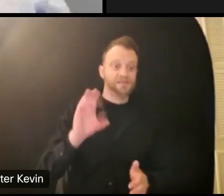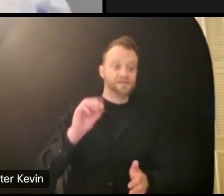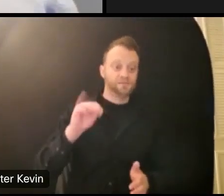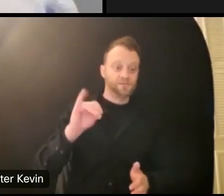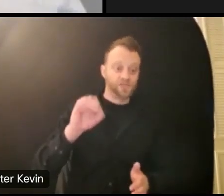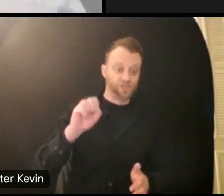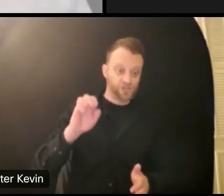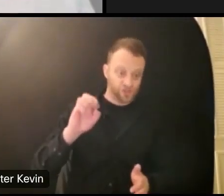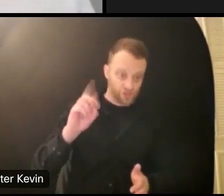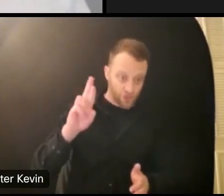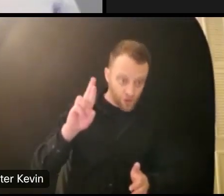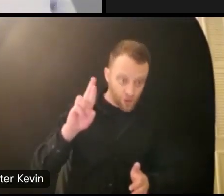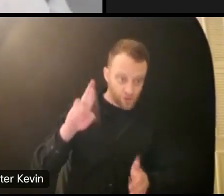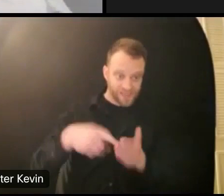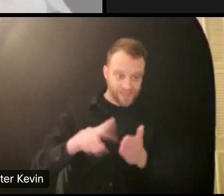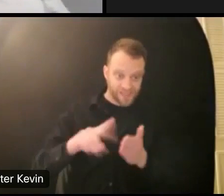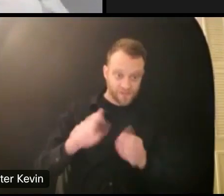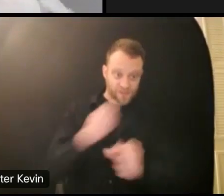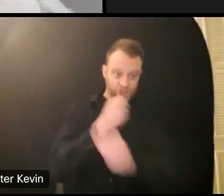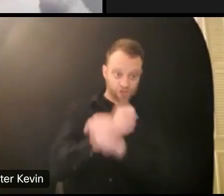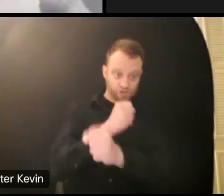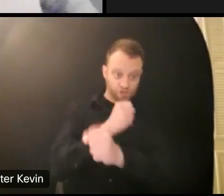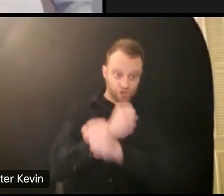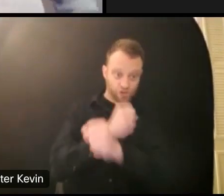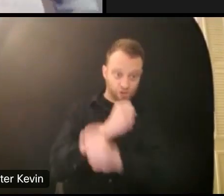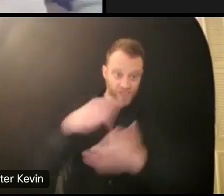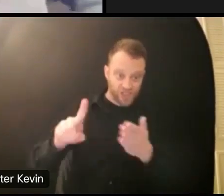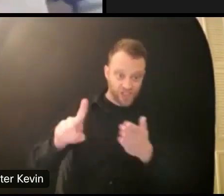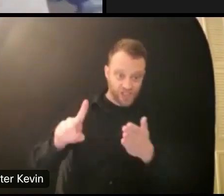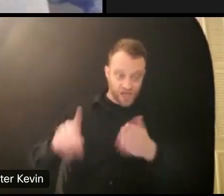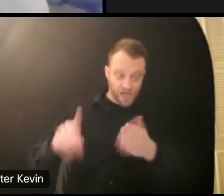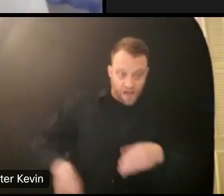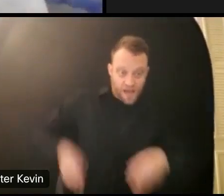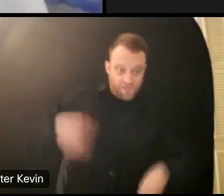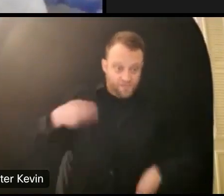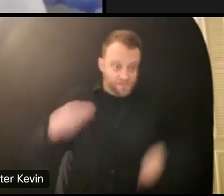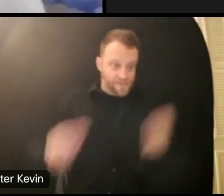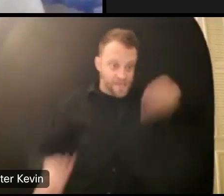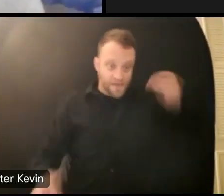time that I have been to the Wilson building, that's been my experience. (Boese) Well, I will